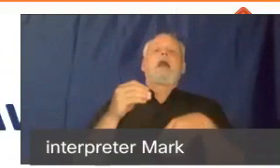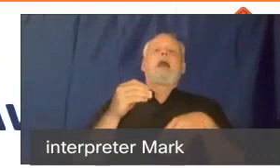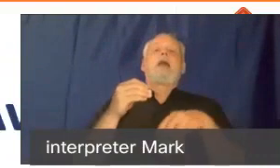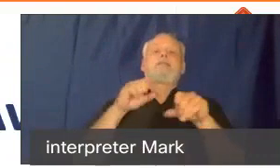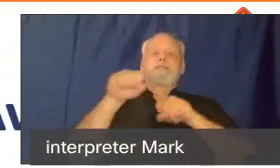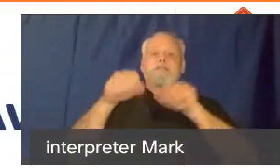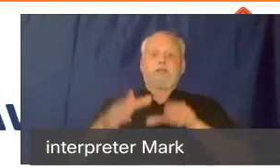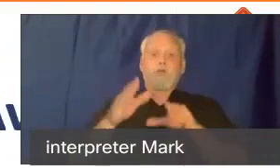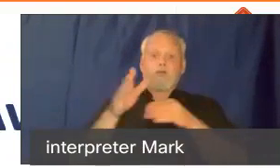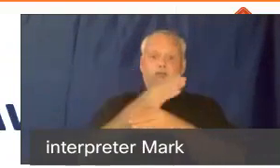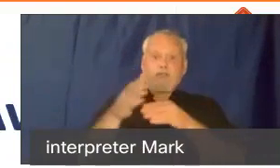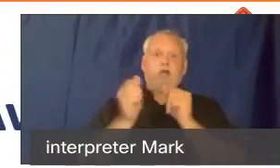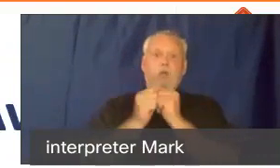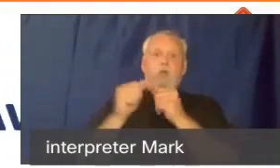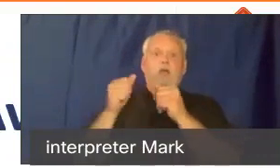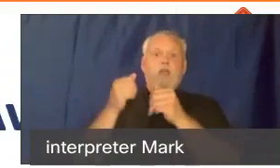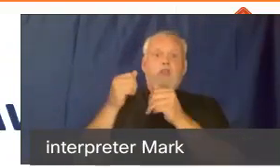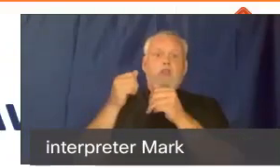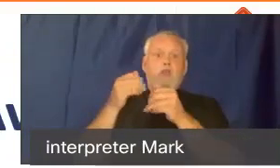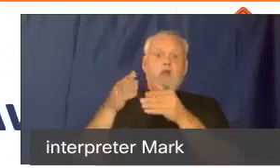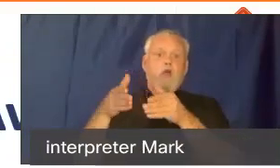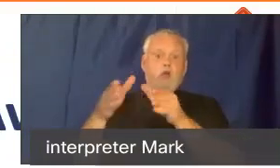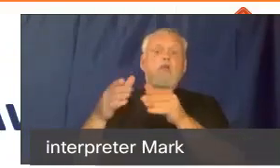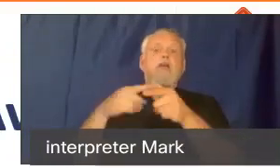And there will be a dedicated westbound counter flow, bike lane.